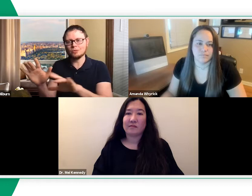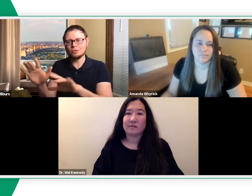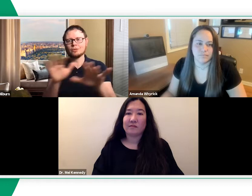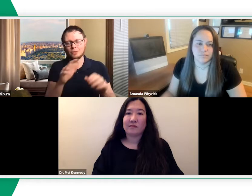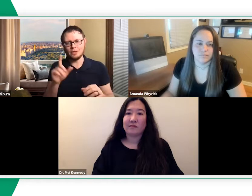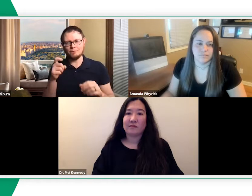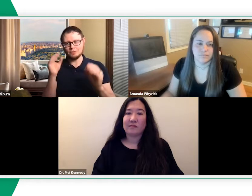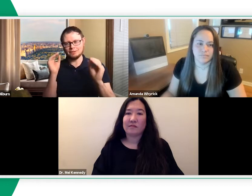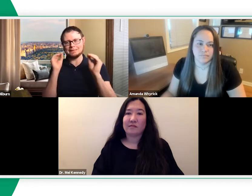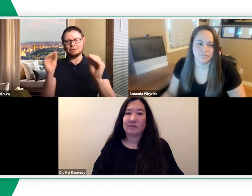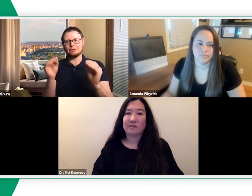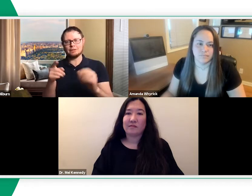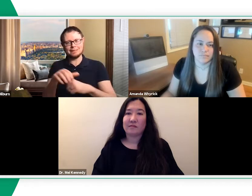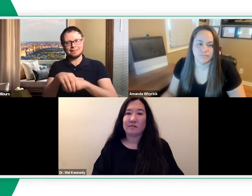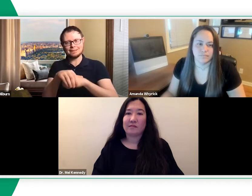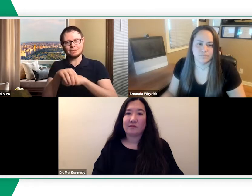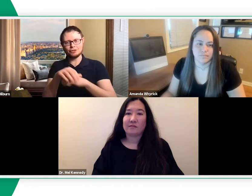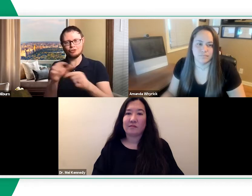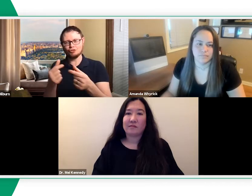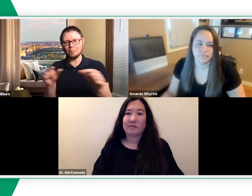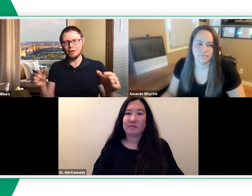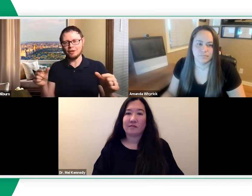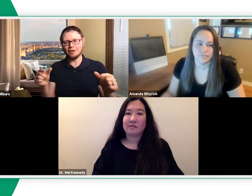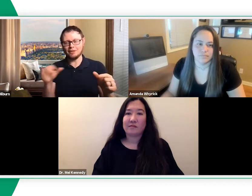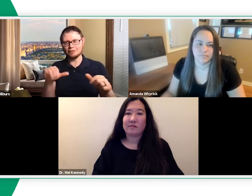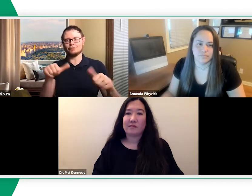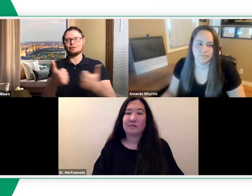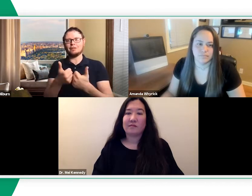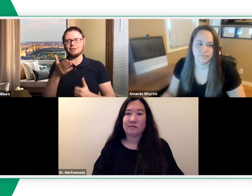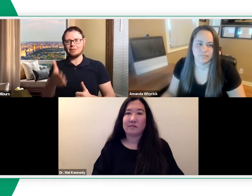and schools – schools for the Deaf, mainstream schools, and whatnot.